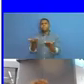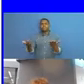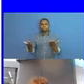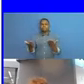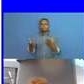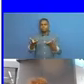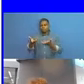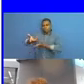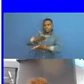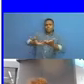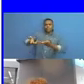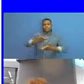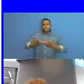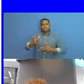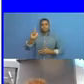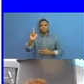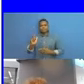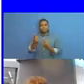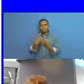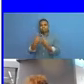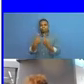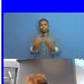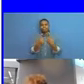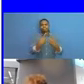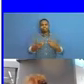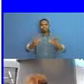and you can start using it starting today.